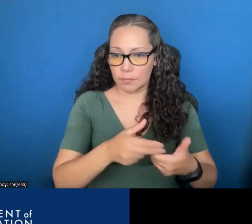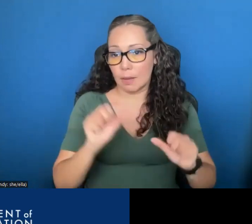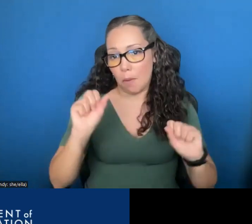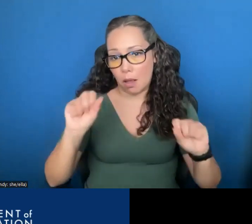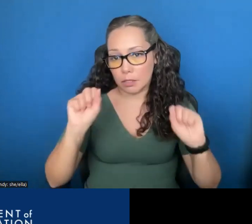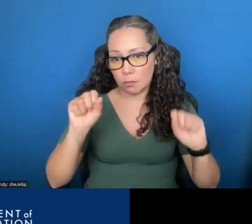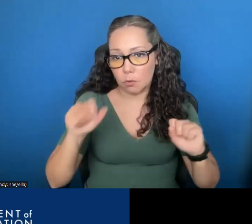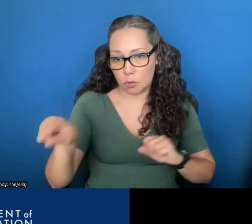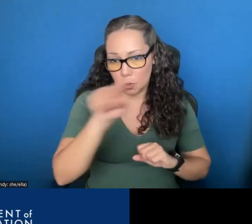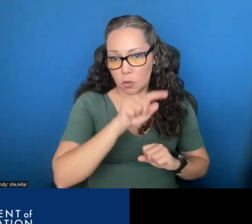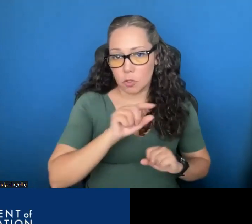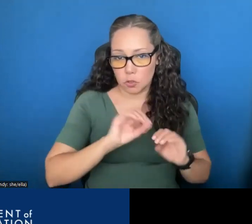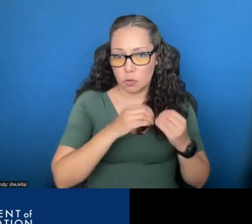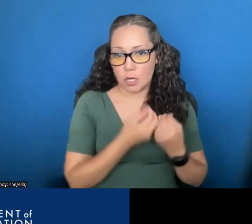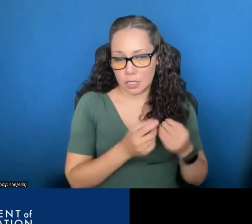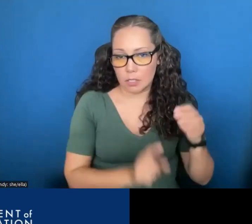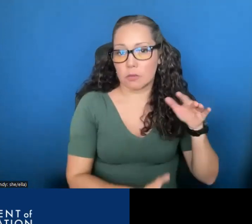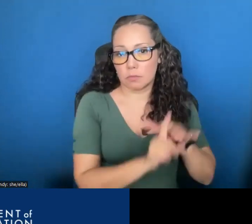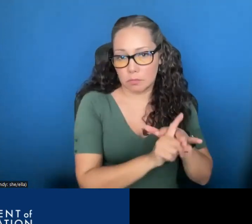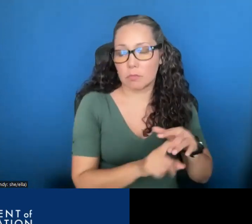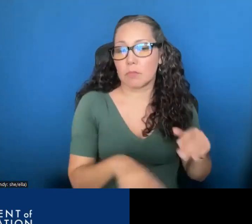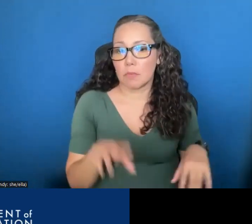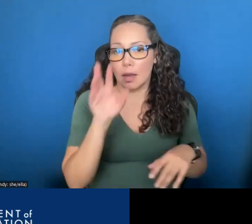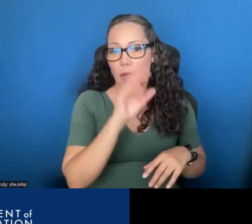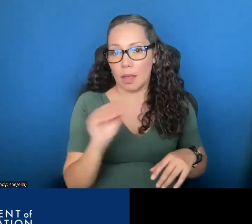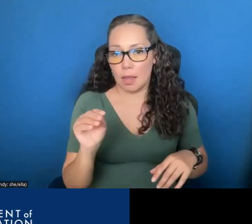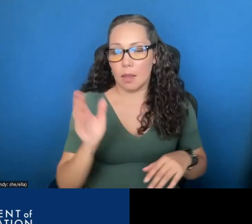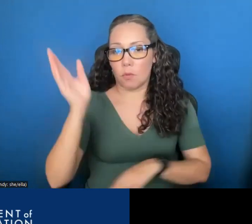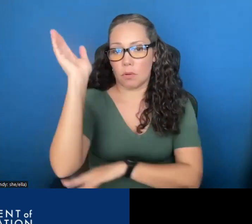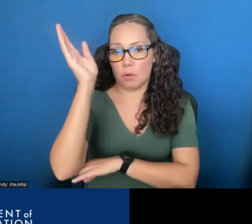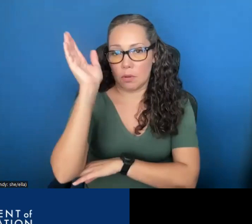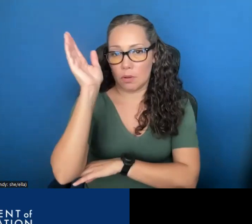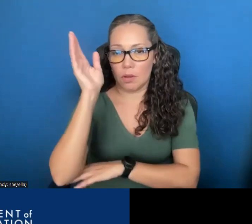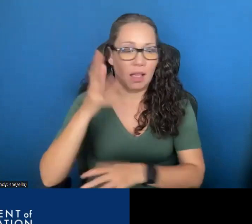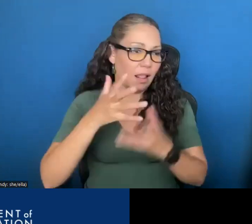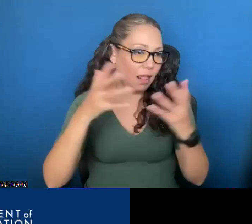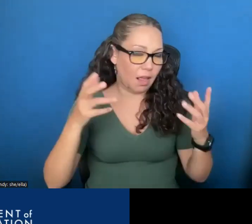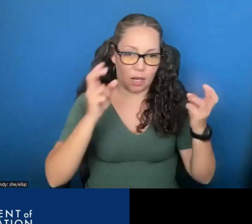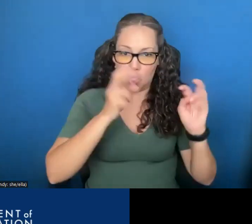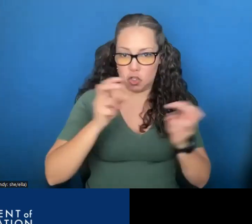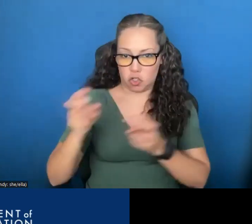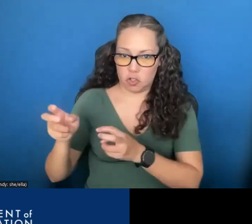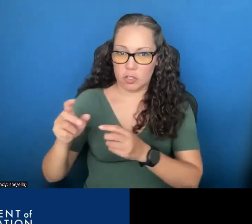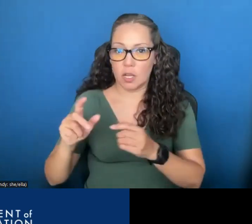for your organization they're going to um cover a wide range of issues related to Independent Living